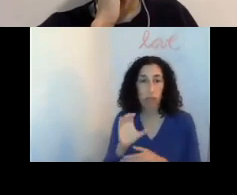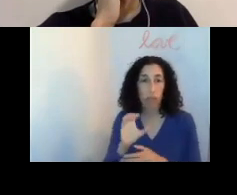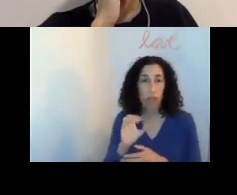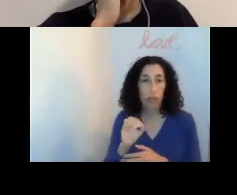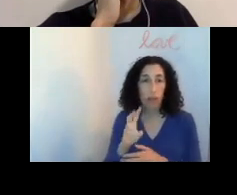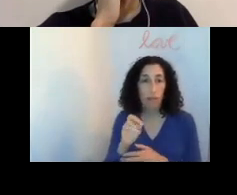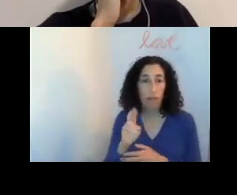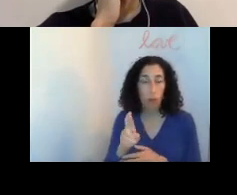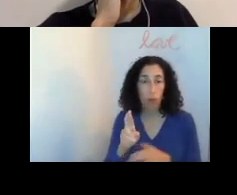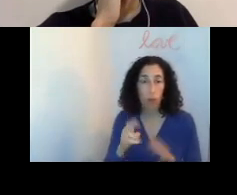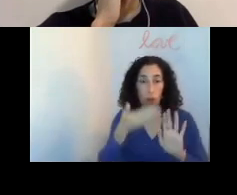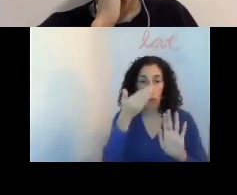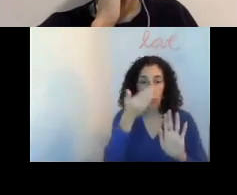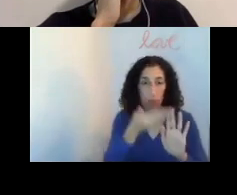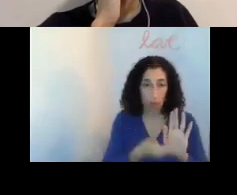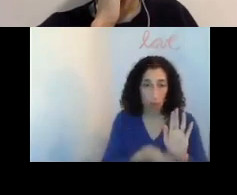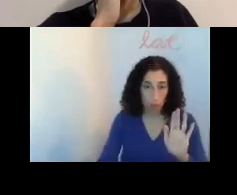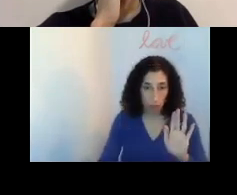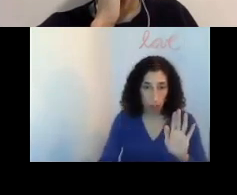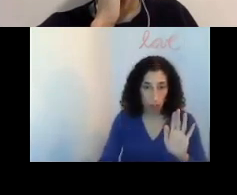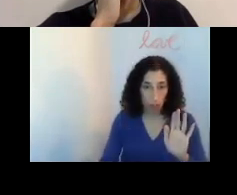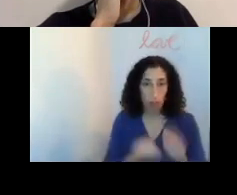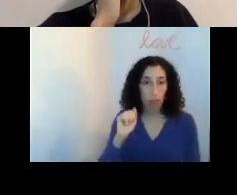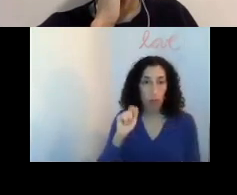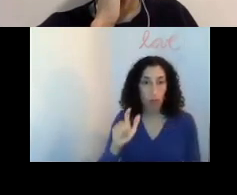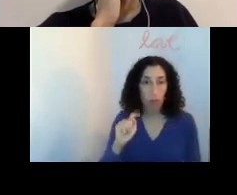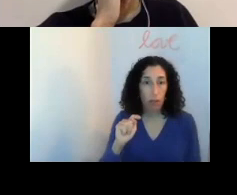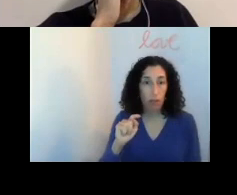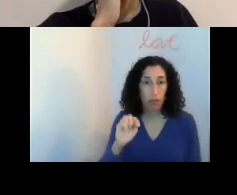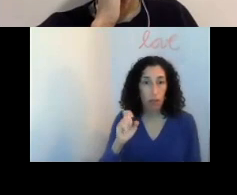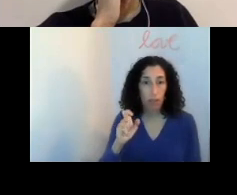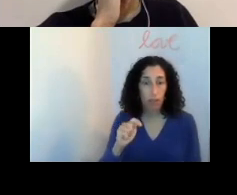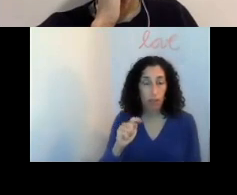the title “Alt-text as Poetry” out in four repeated symbols, and the other cover